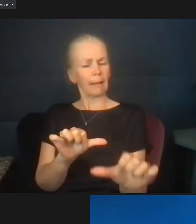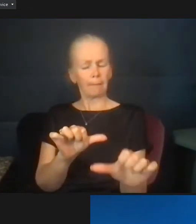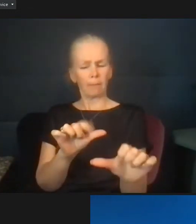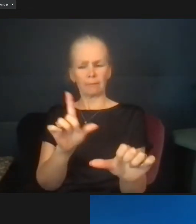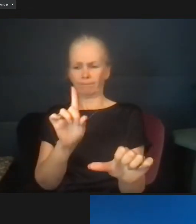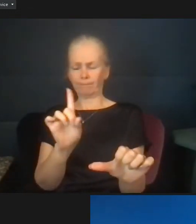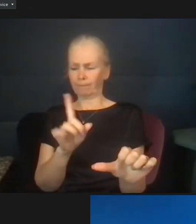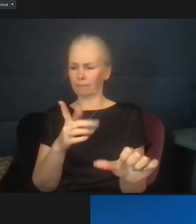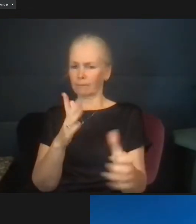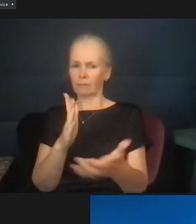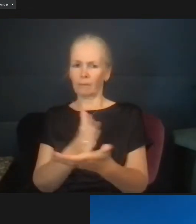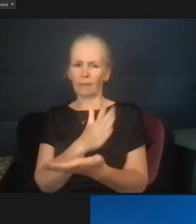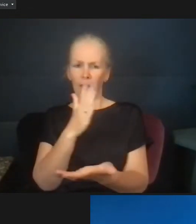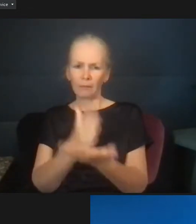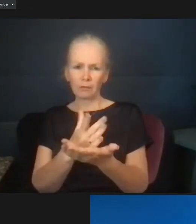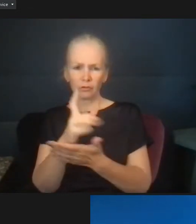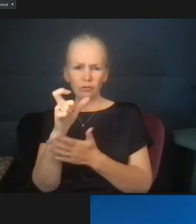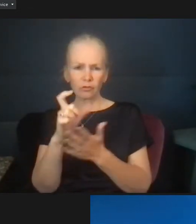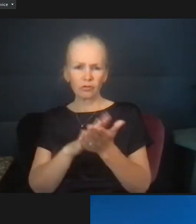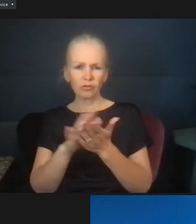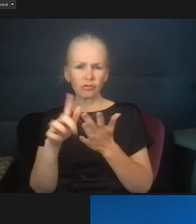I'm not sure if Chiko, I think Chiko's had problems with her connection.